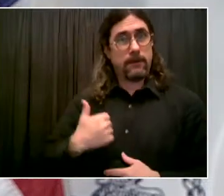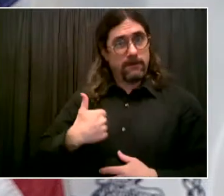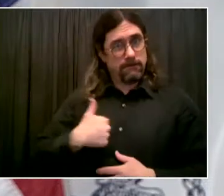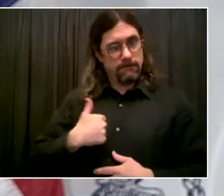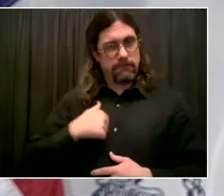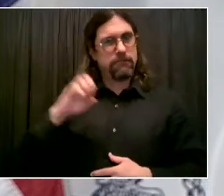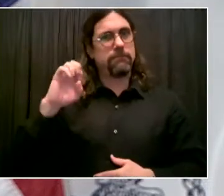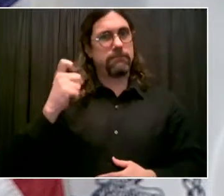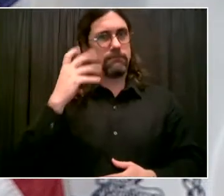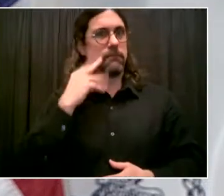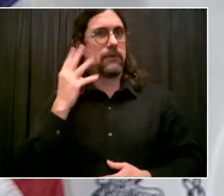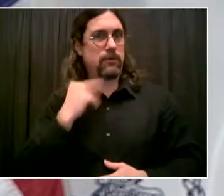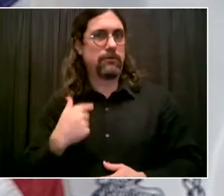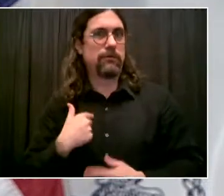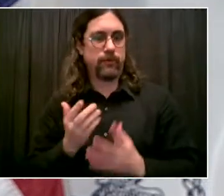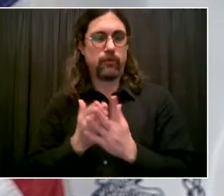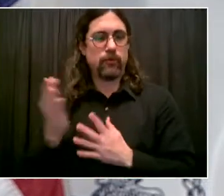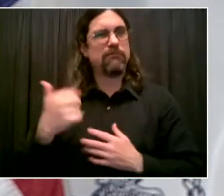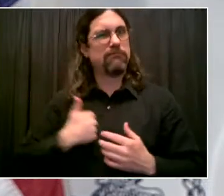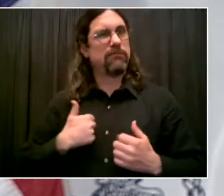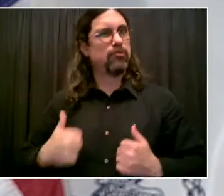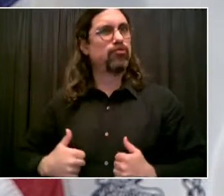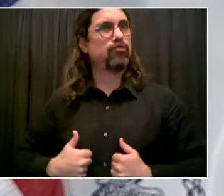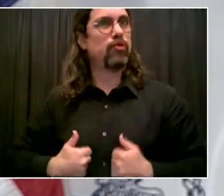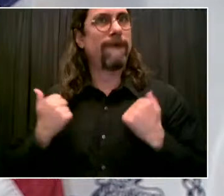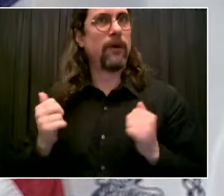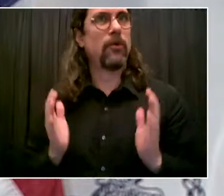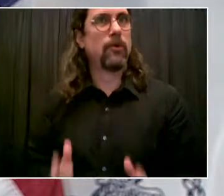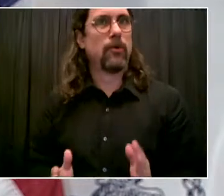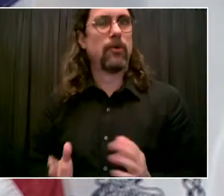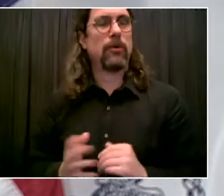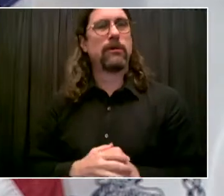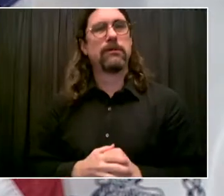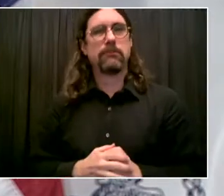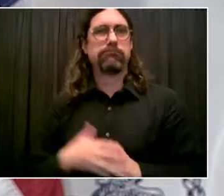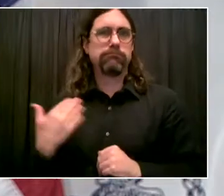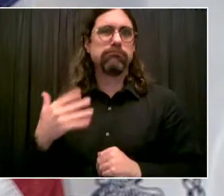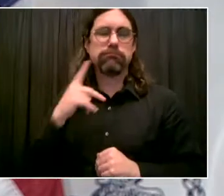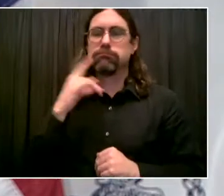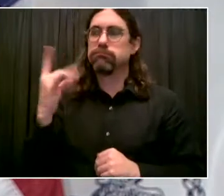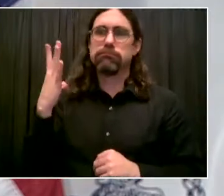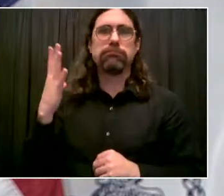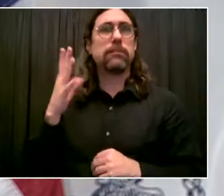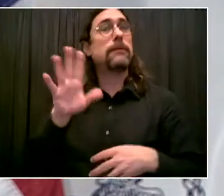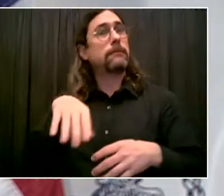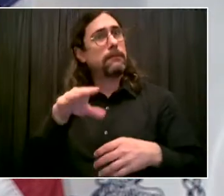IOVLELEE NCI THANK YOU FOR COENURAGING US TO STEP FORWARD AND PUT TOGETHER